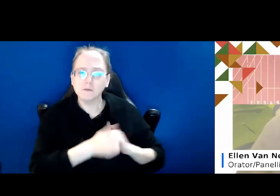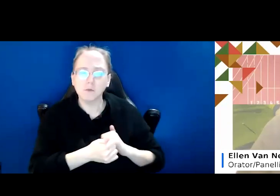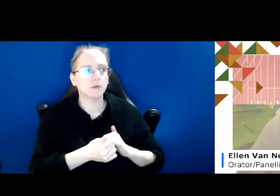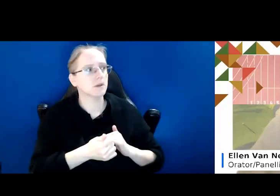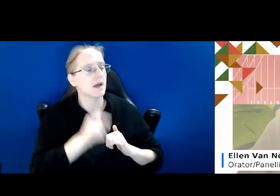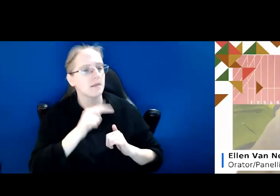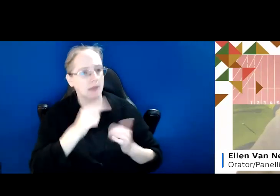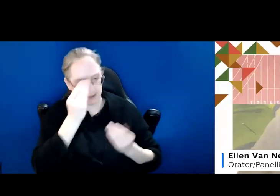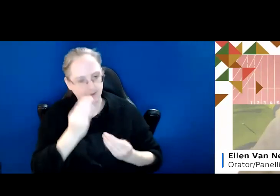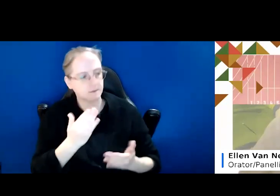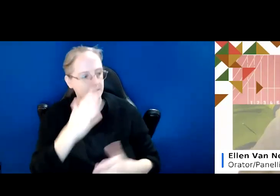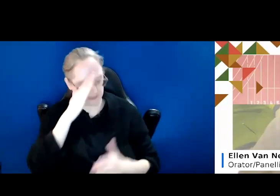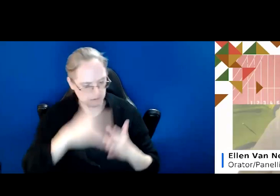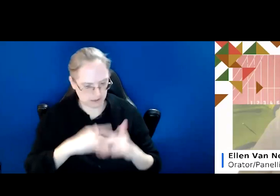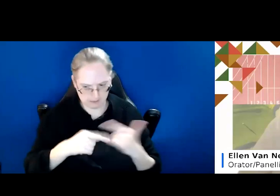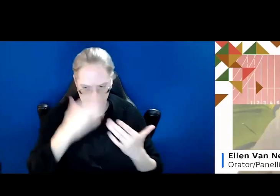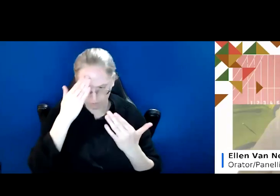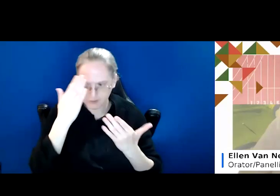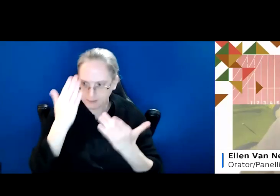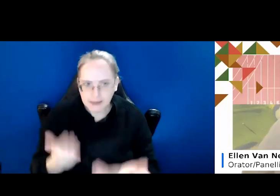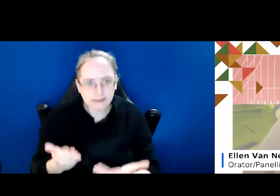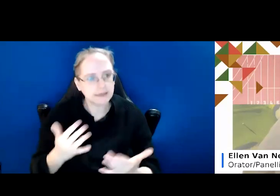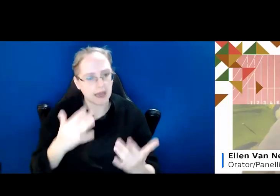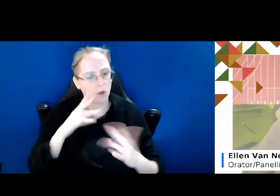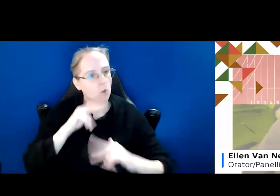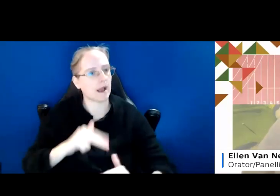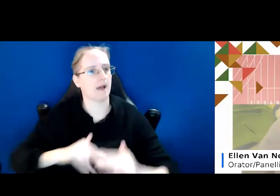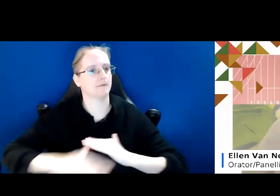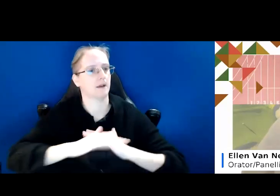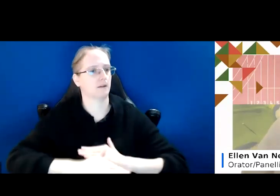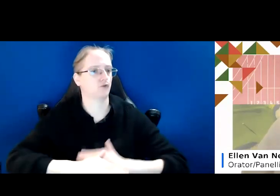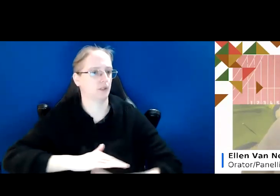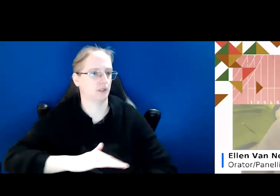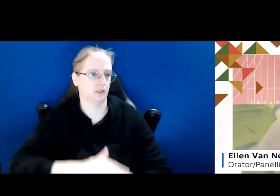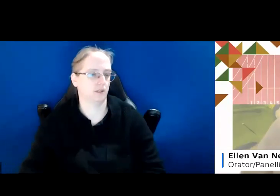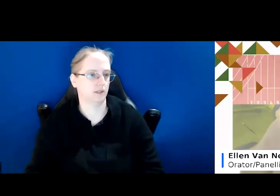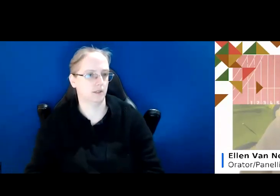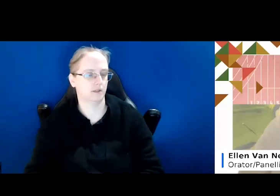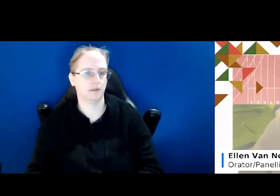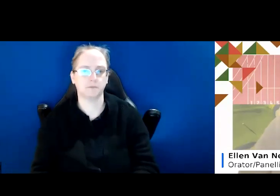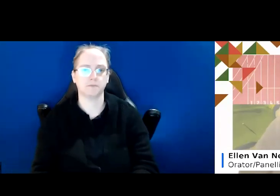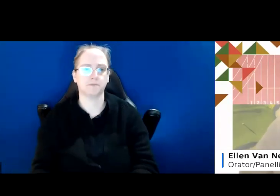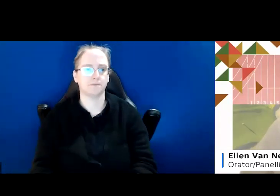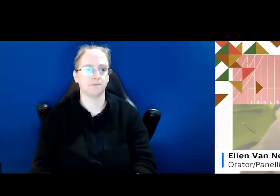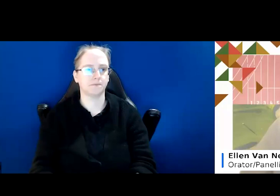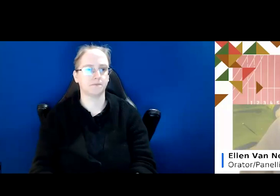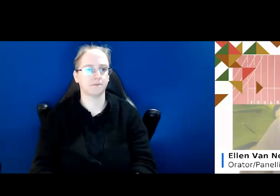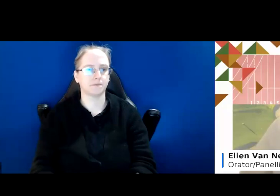of respecting and looking after country dear ancestors.